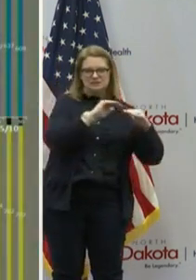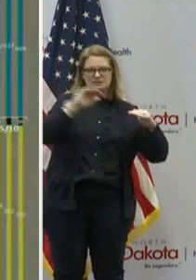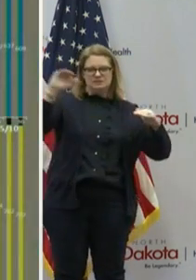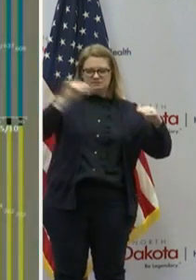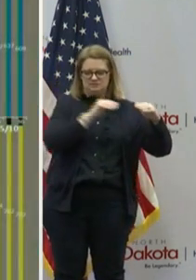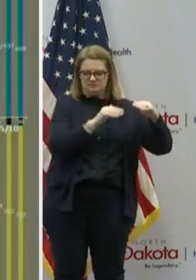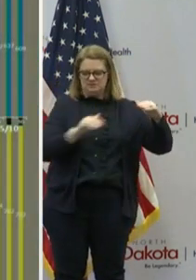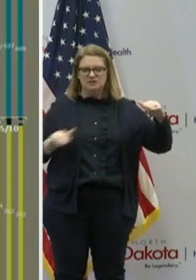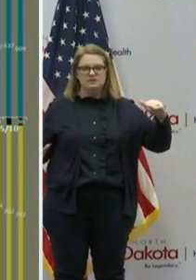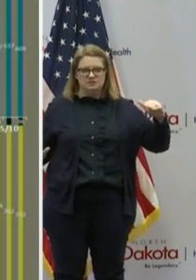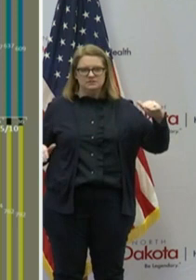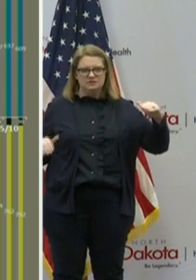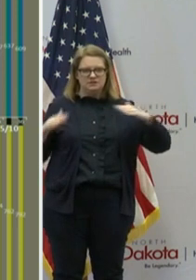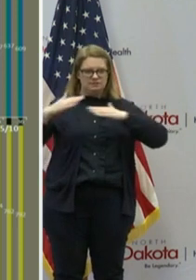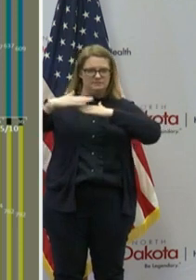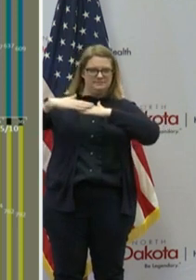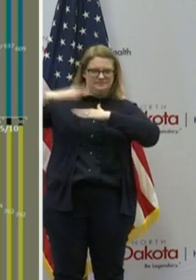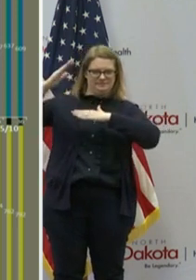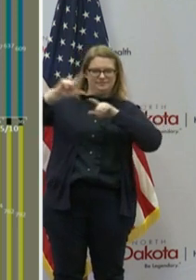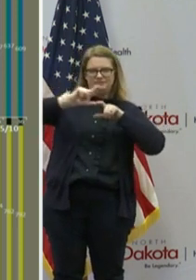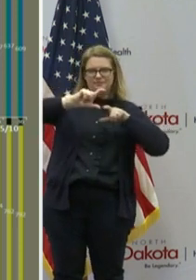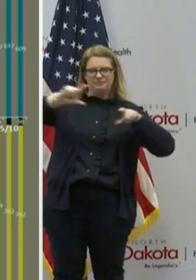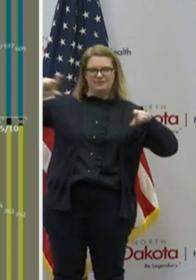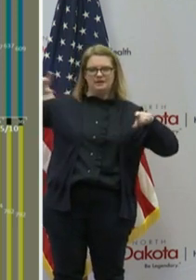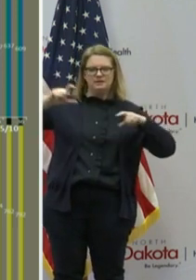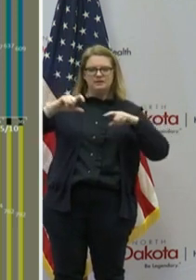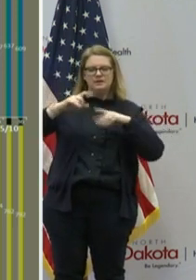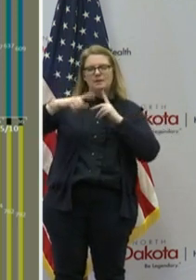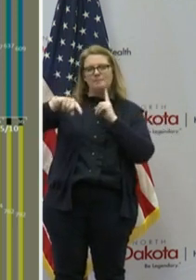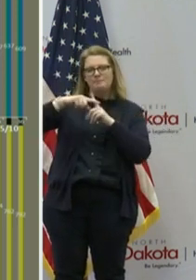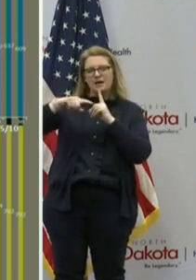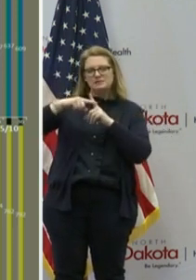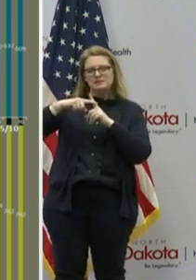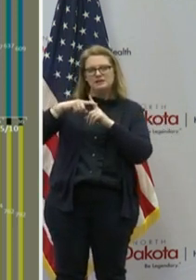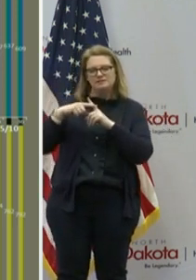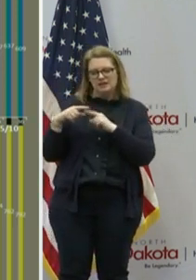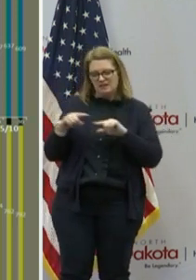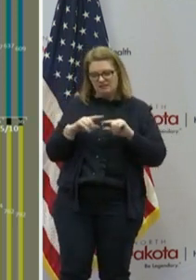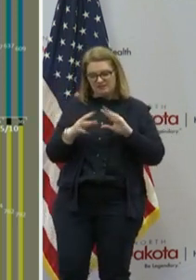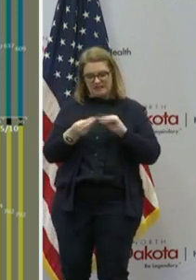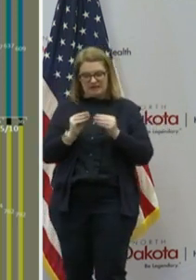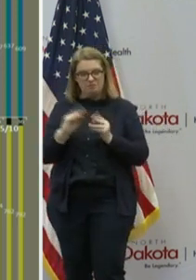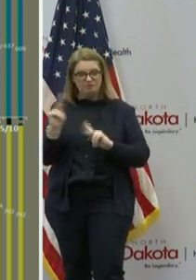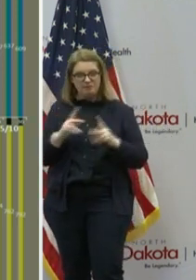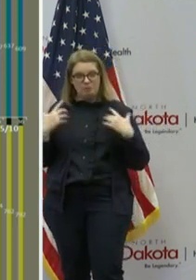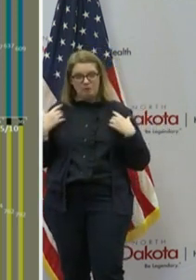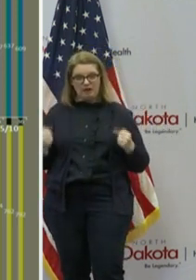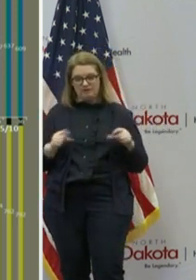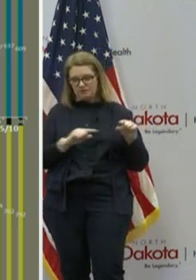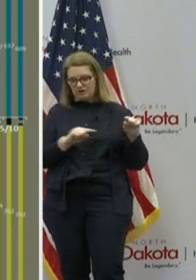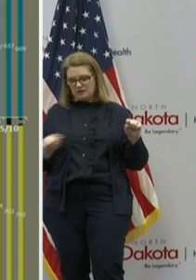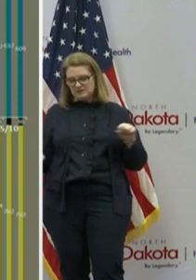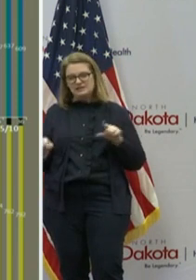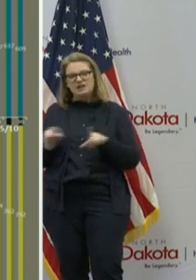PROVIDERS. WHEN WE TAKE A LOOK AT THE NORTH DAKOTA CASE TRENDS, THE